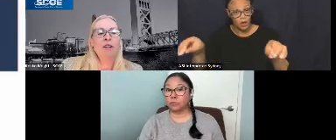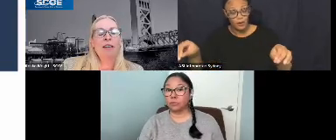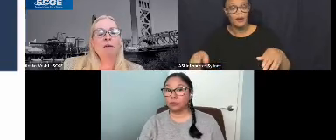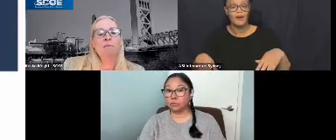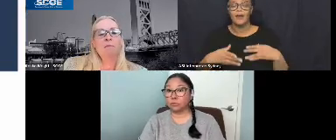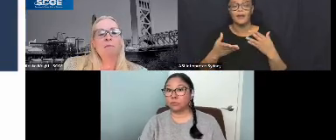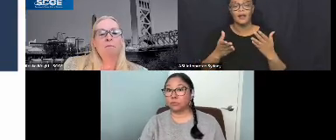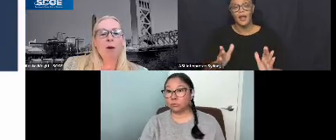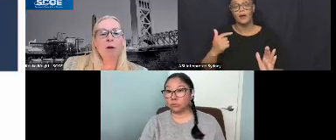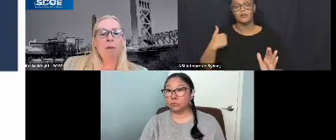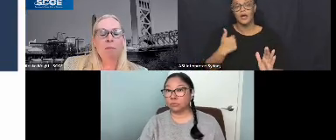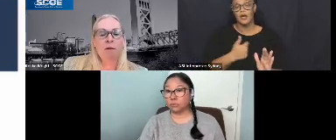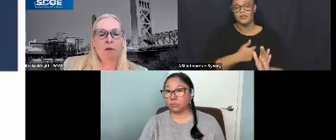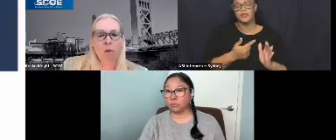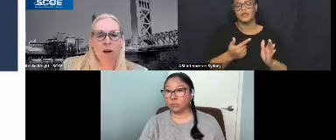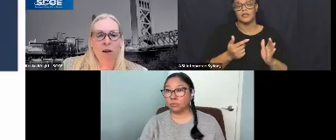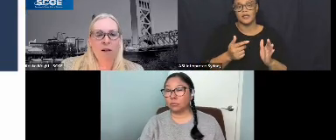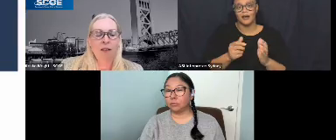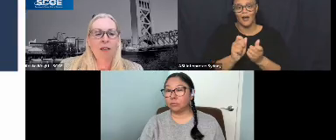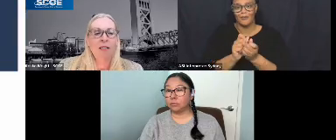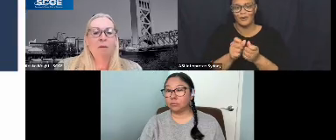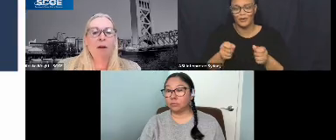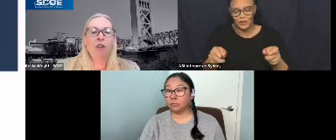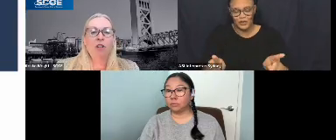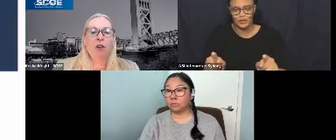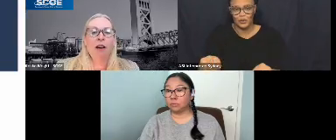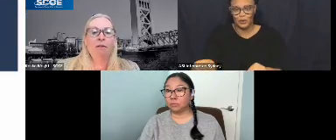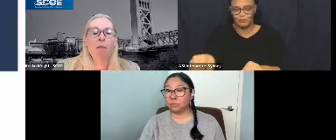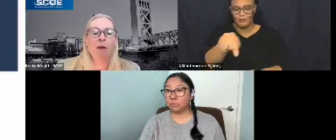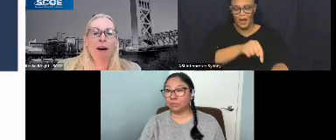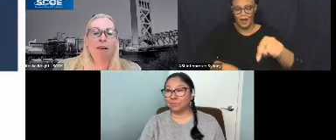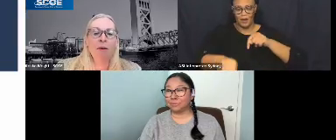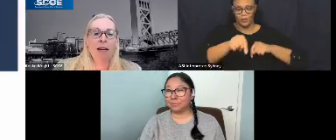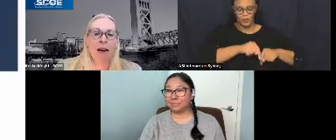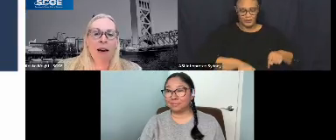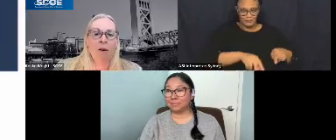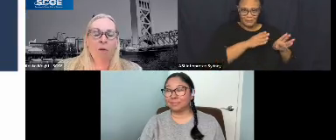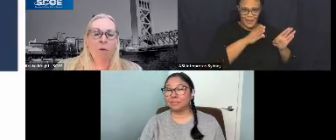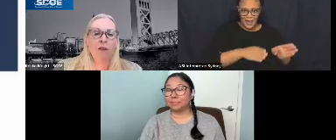opportunity to backward map, if you will, to make sure that from the very beginning